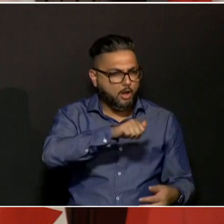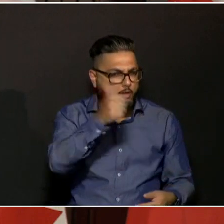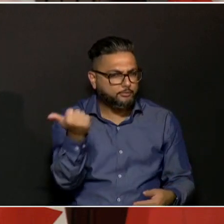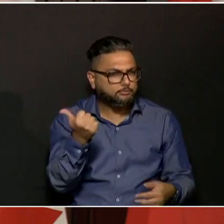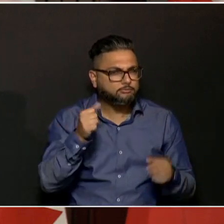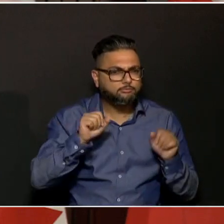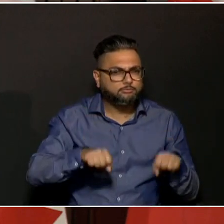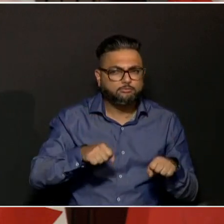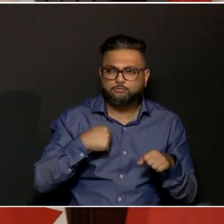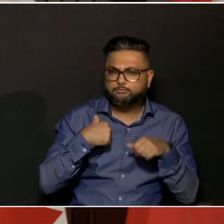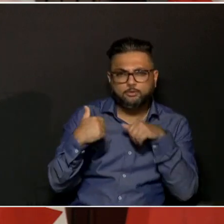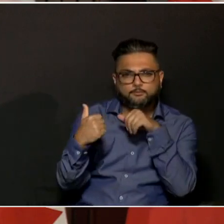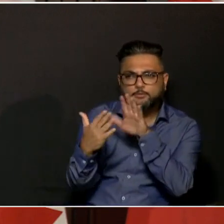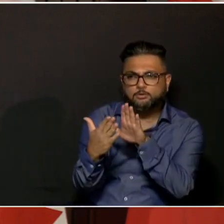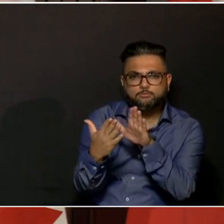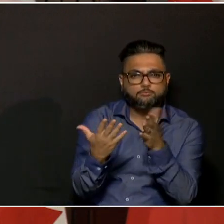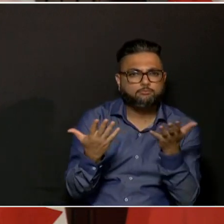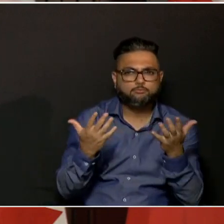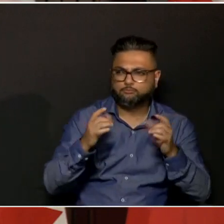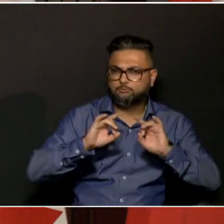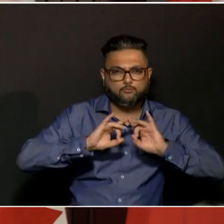to address this kind of